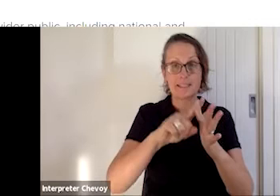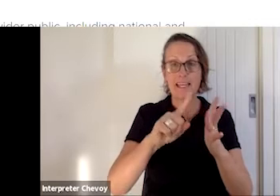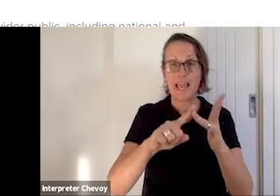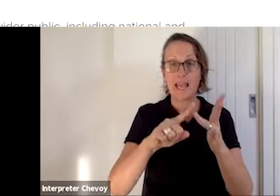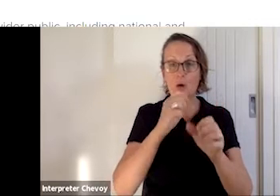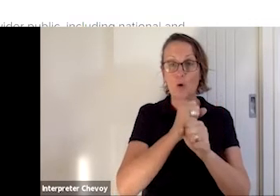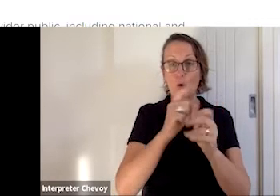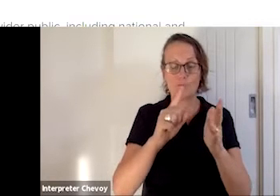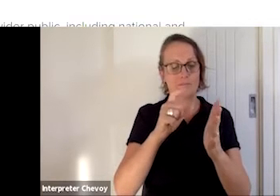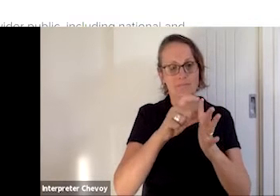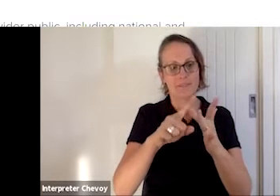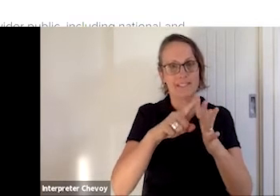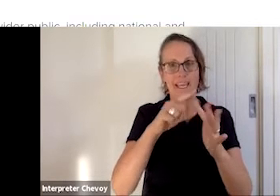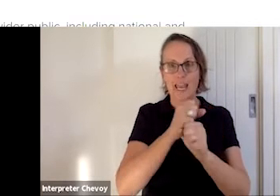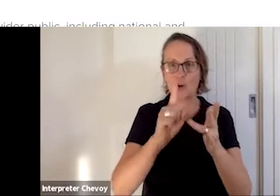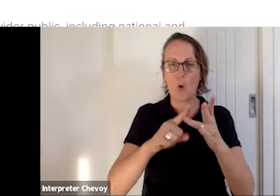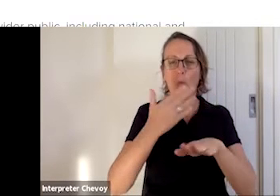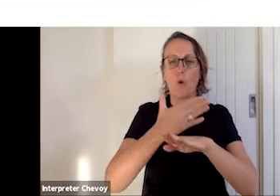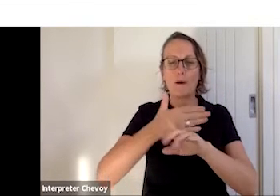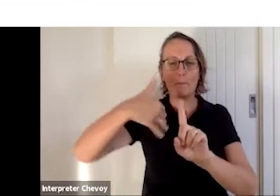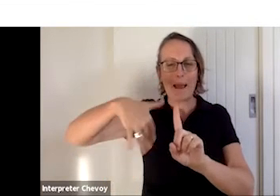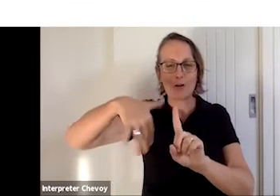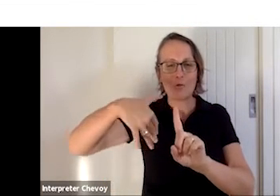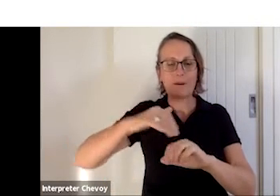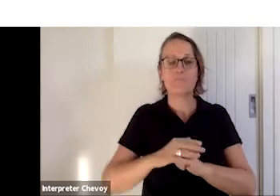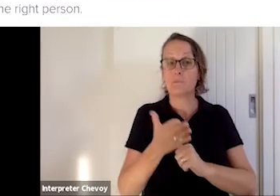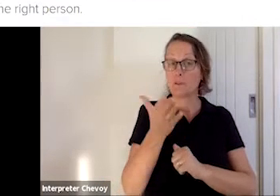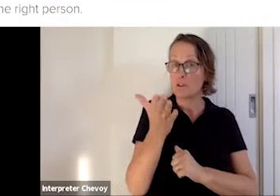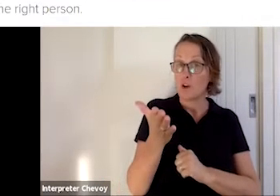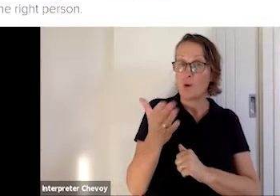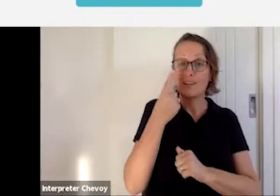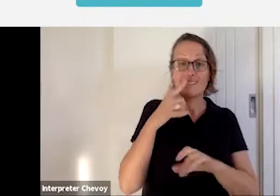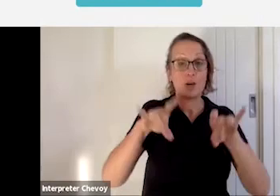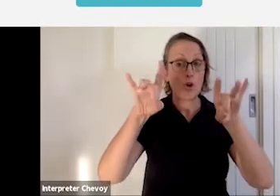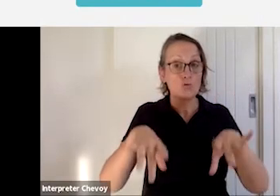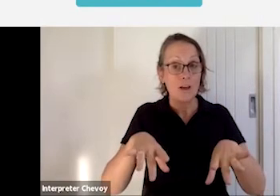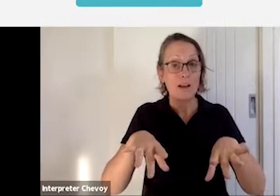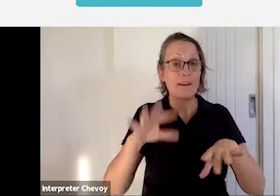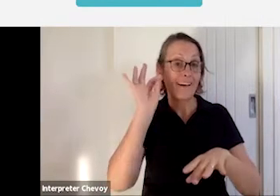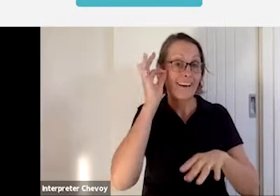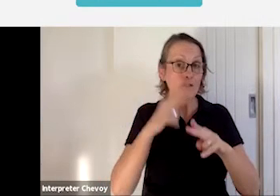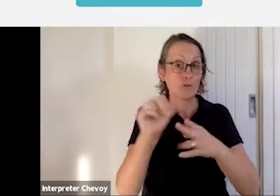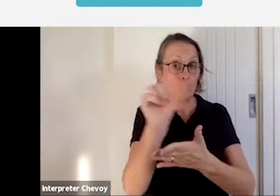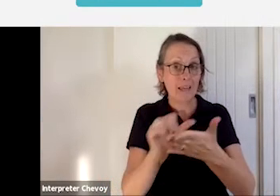This is the fabulous Australia Council for the Arts website. The easiest